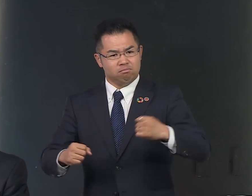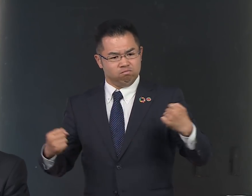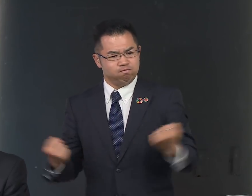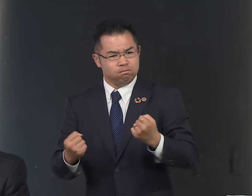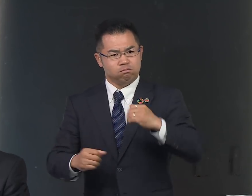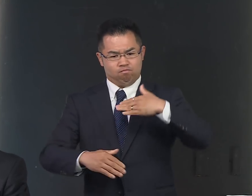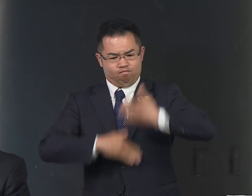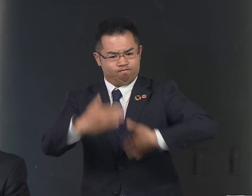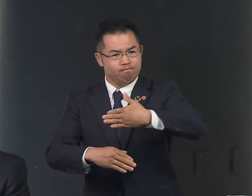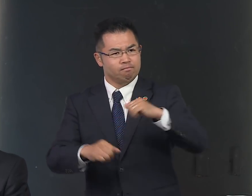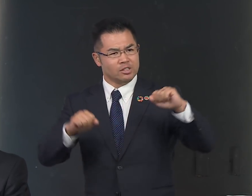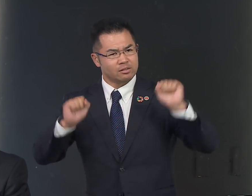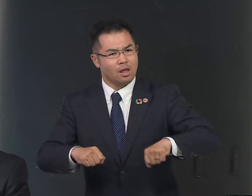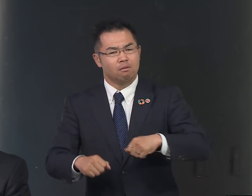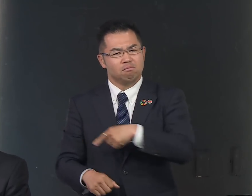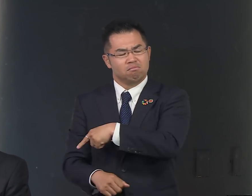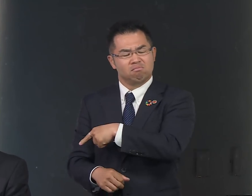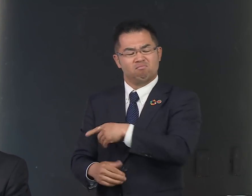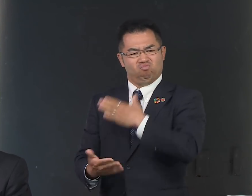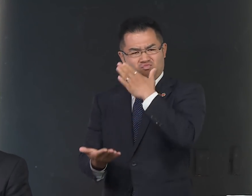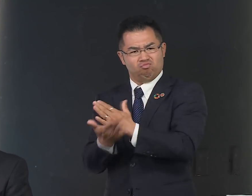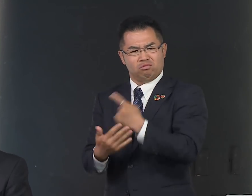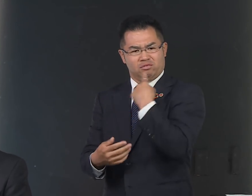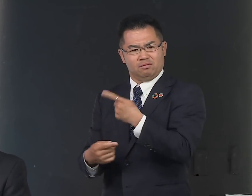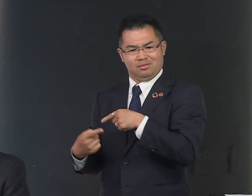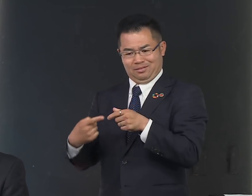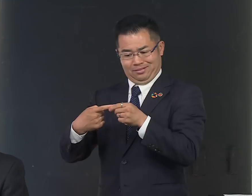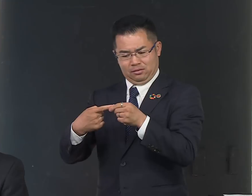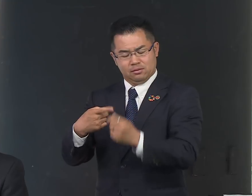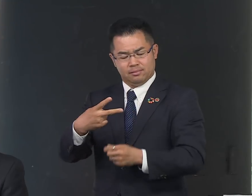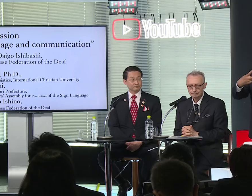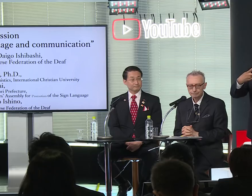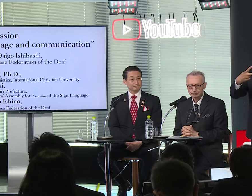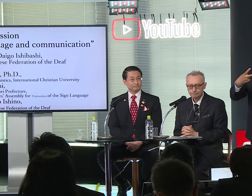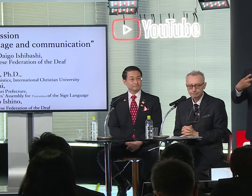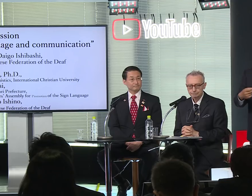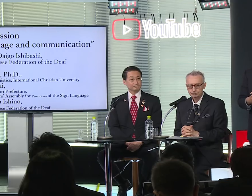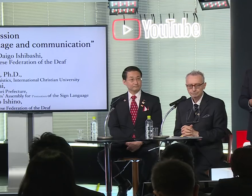Maher, he mentioned something about sign language.